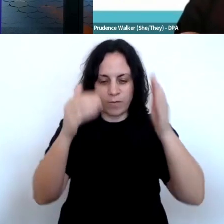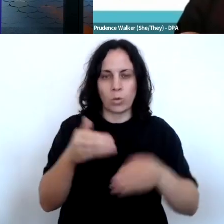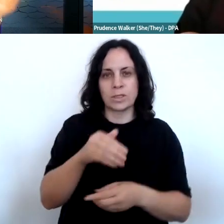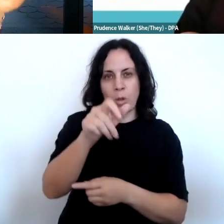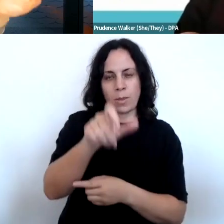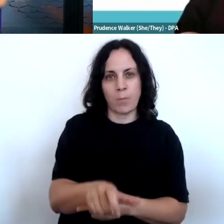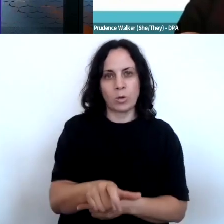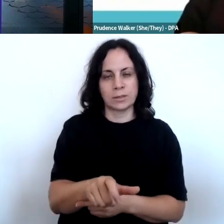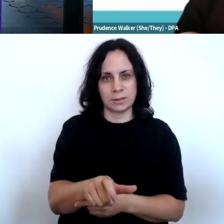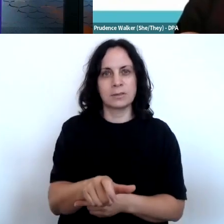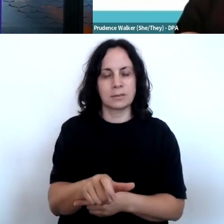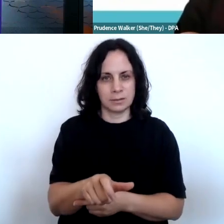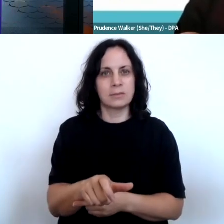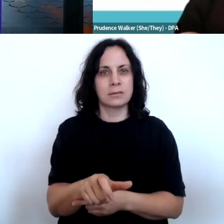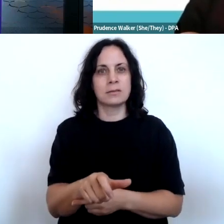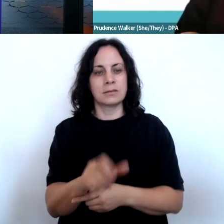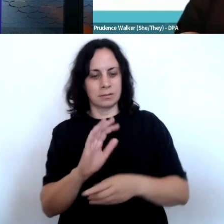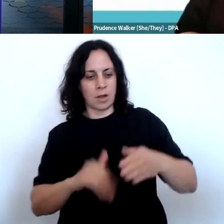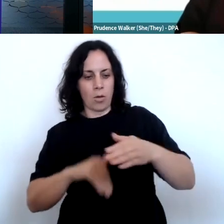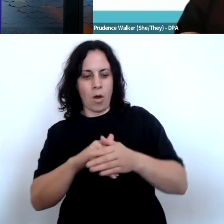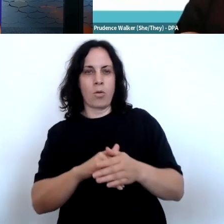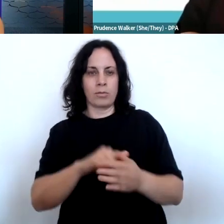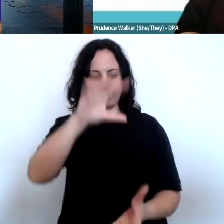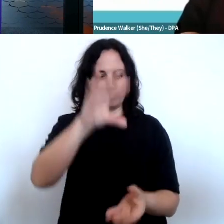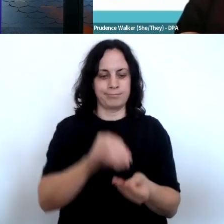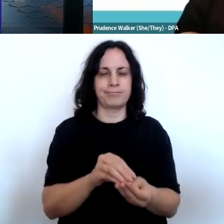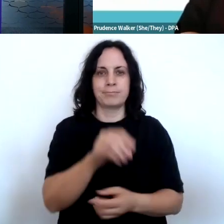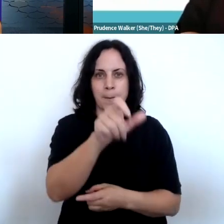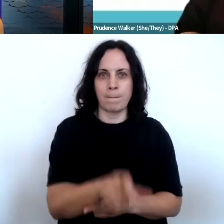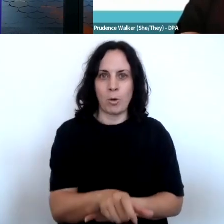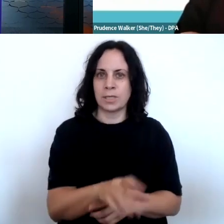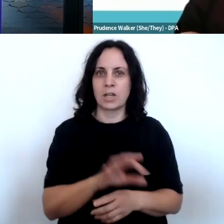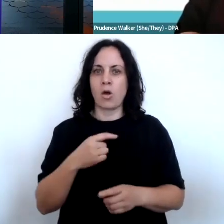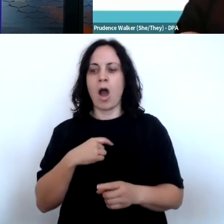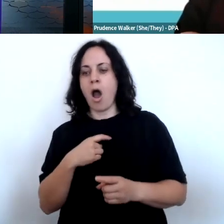channels in which they access support is something we will be working really hard here